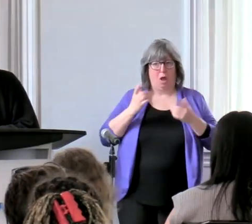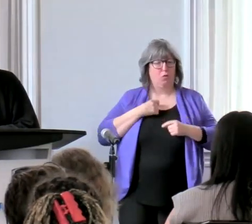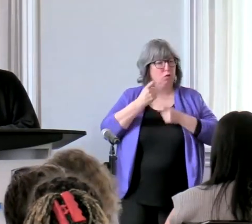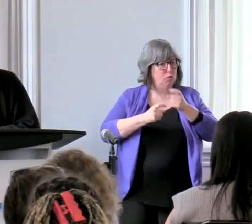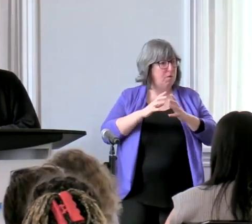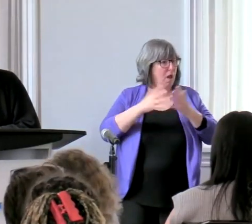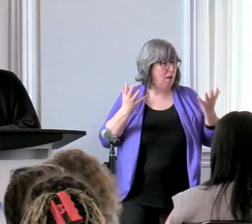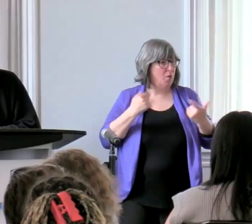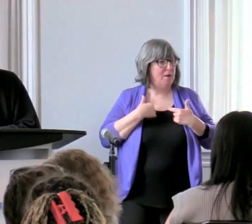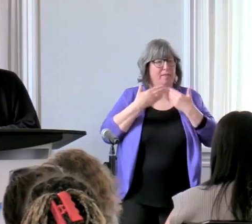So I just want to thank you.